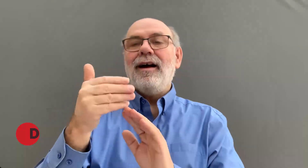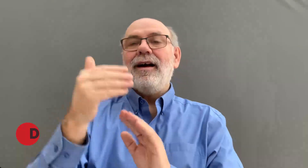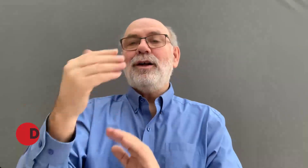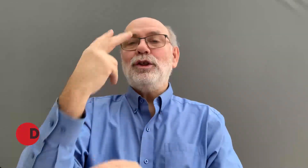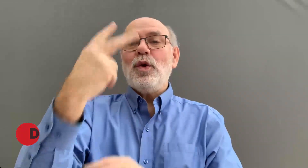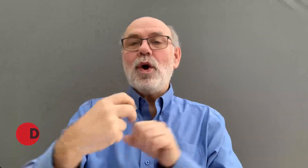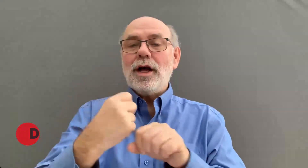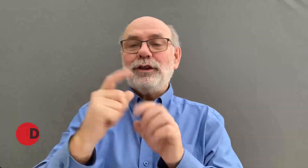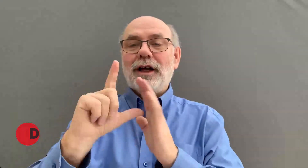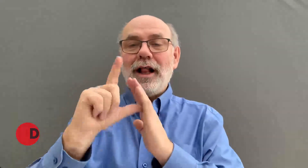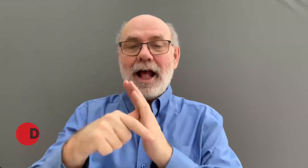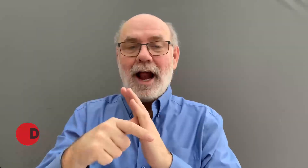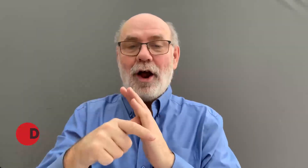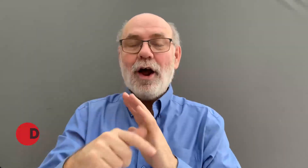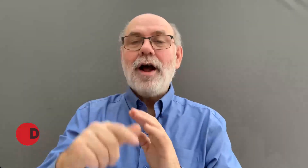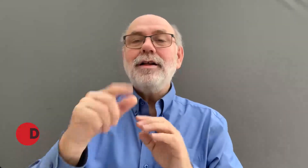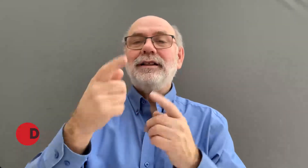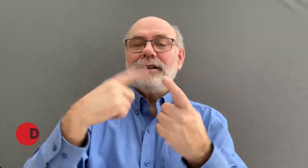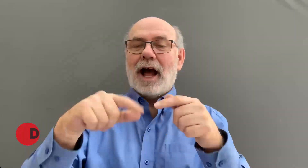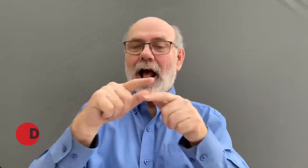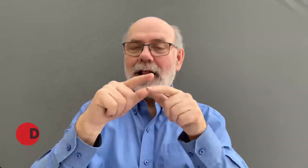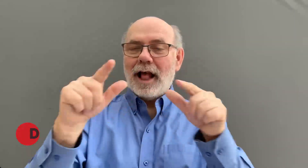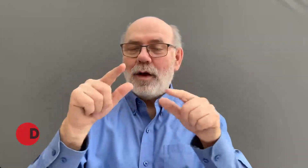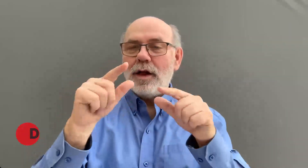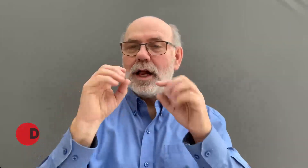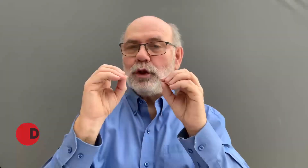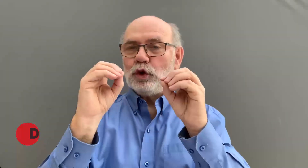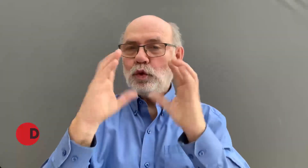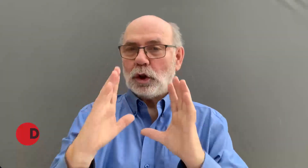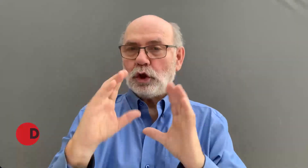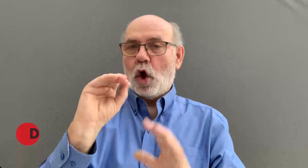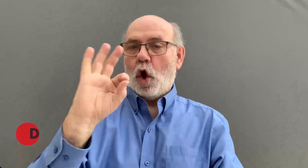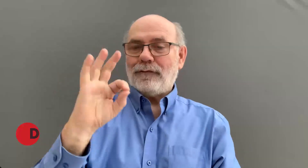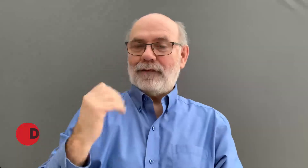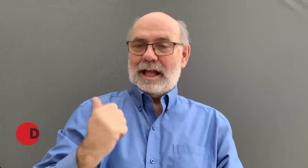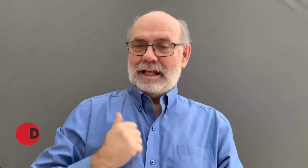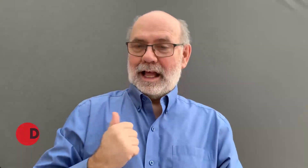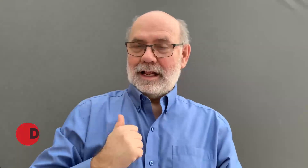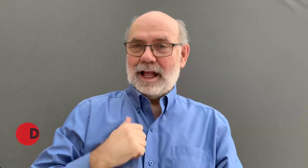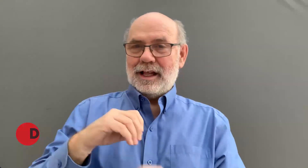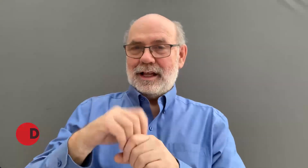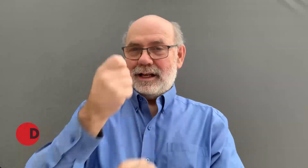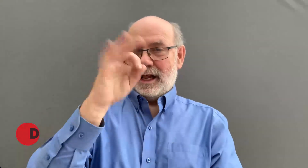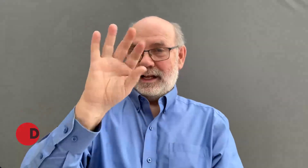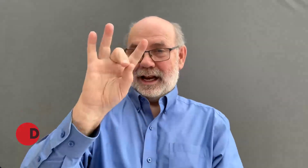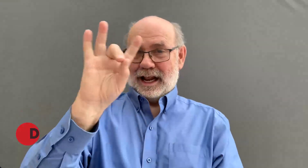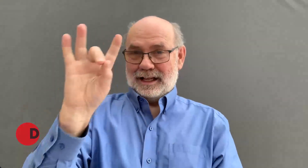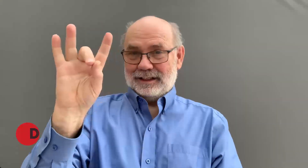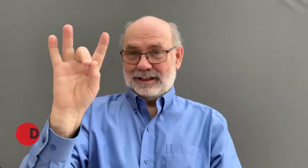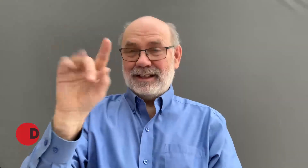then came two years later "Sign Language Instructor of Canada.